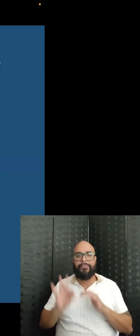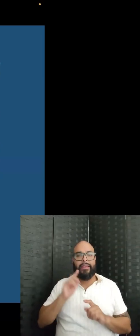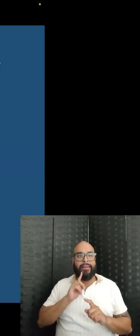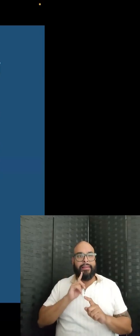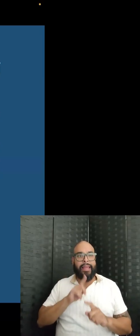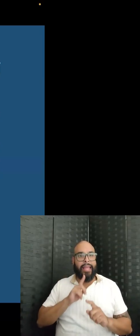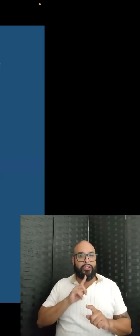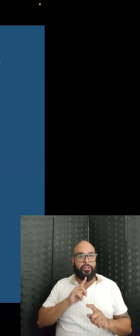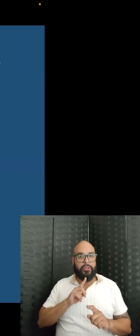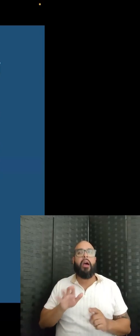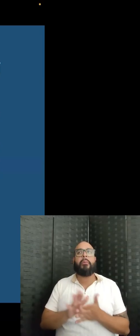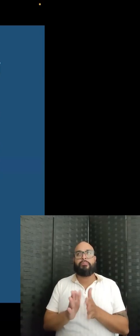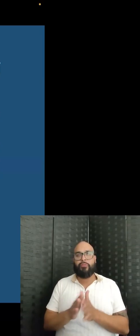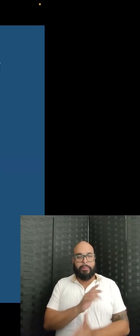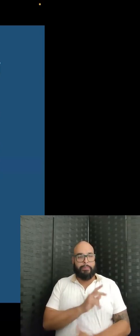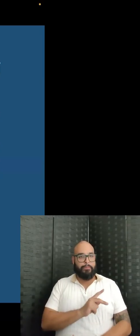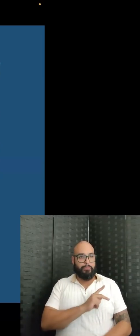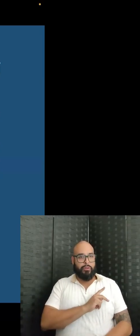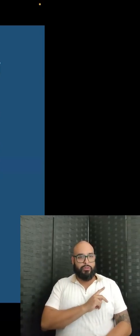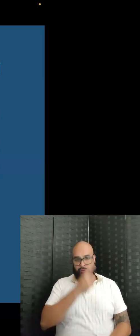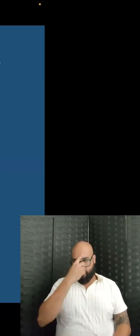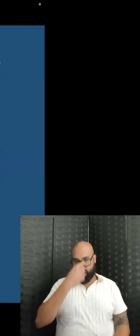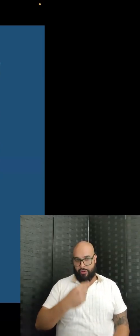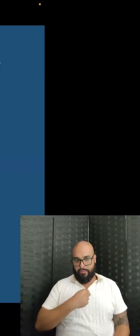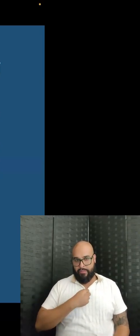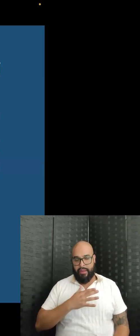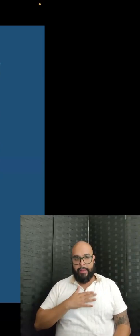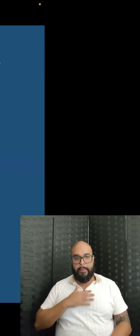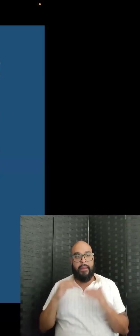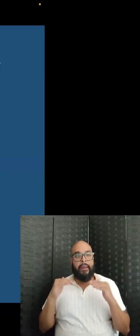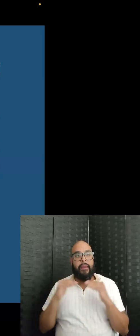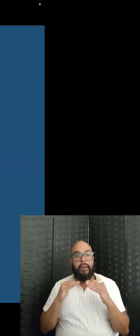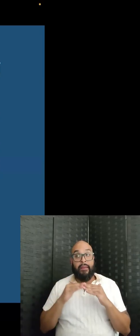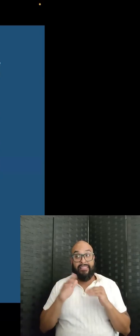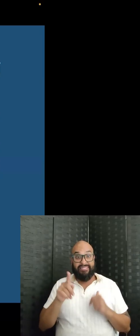And like I said, they'll tell you, I've never tested a kid with the, I was nervous as I'll get out.